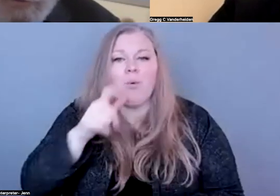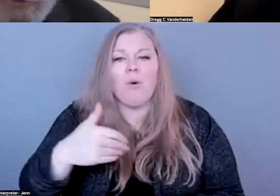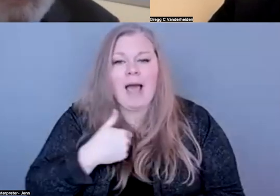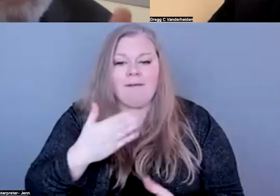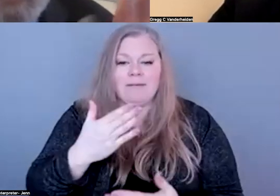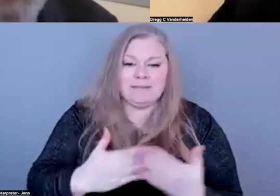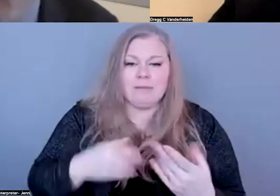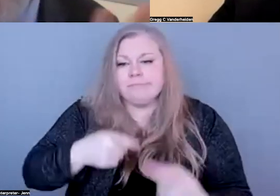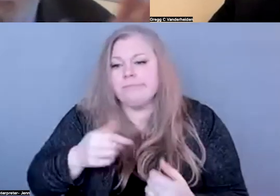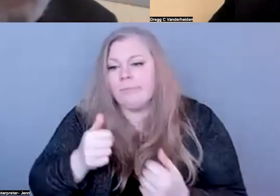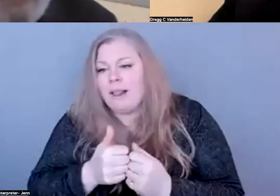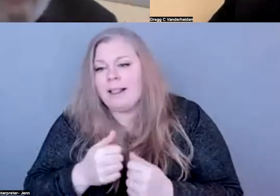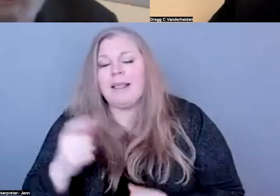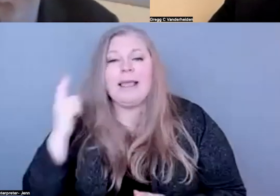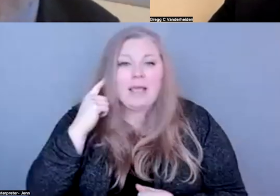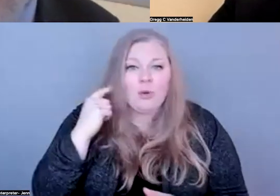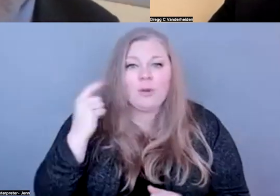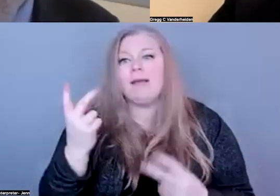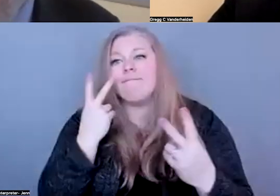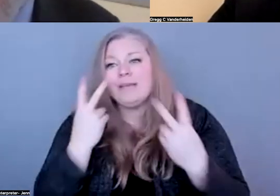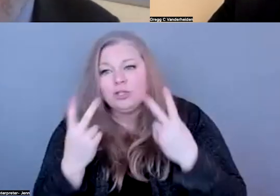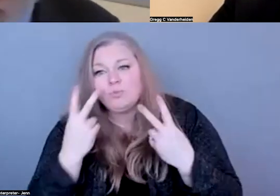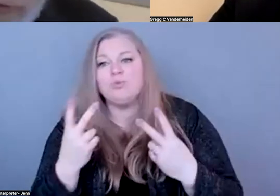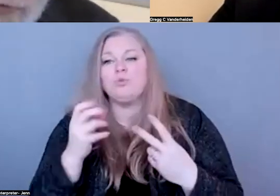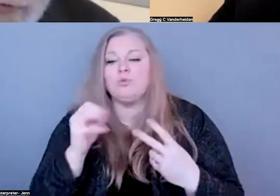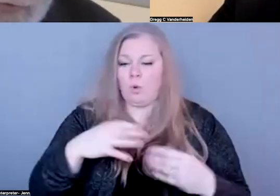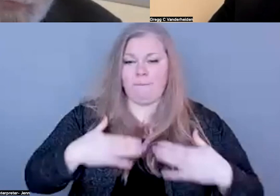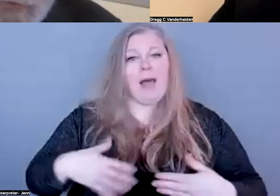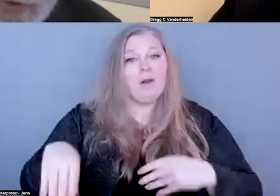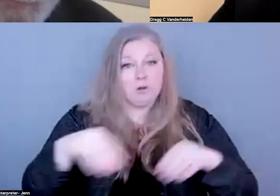or hearing or sense or motor control. So we should be very careful about